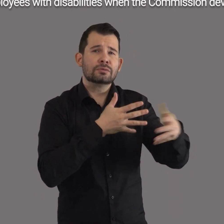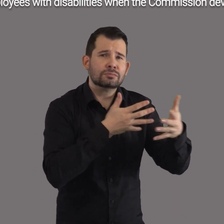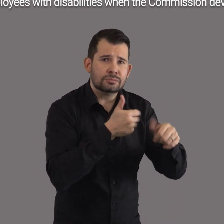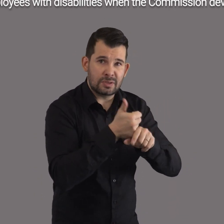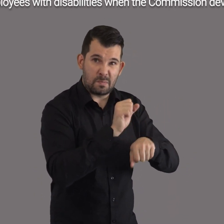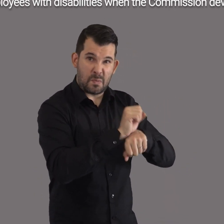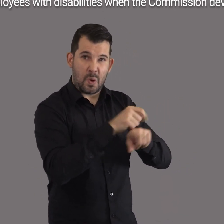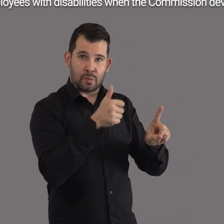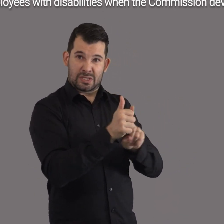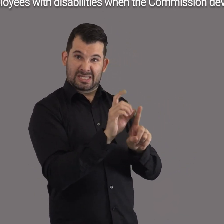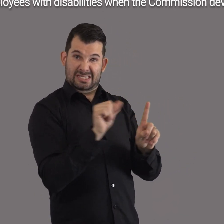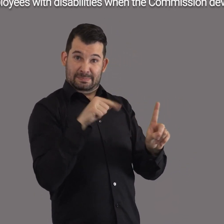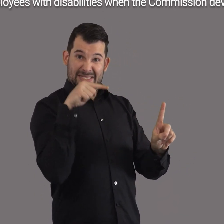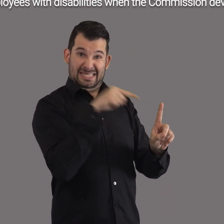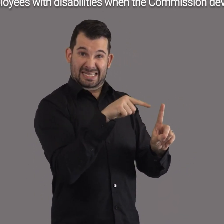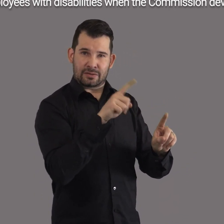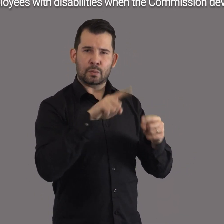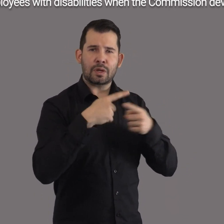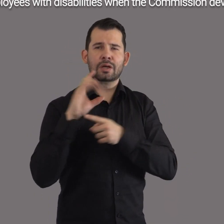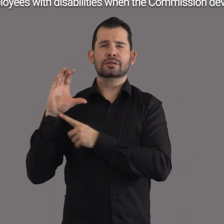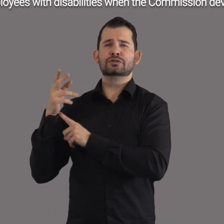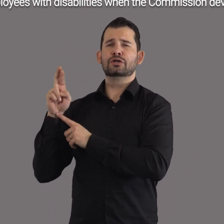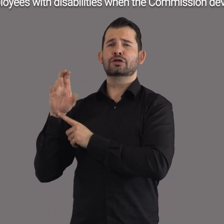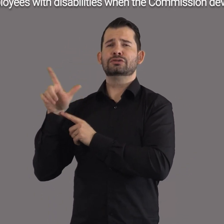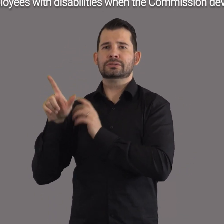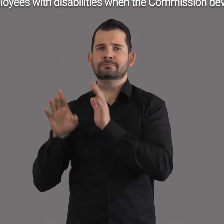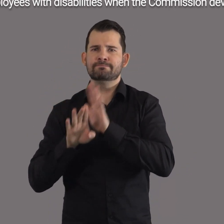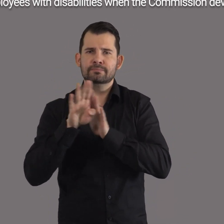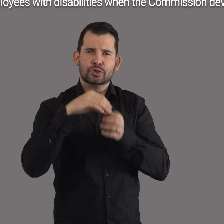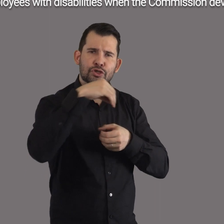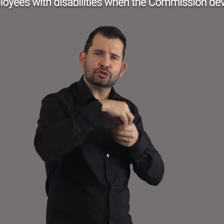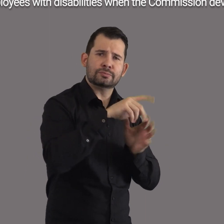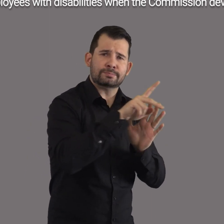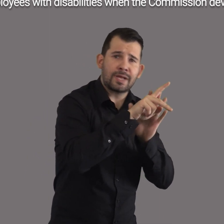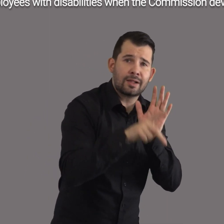consulting employees with disabilities when the Commission develops internal